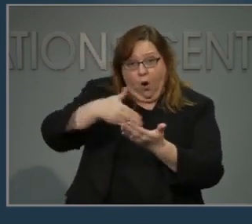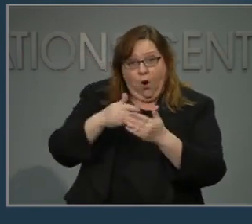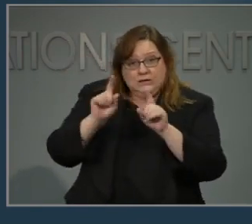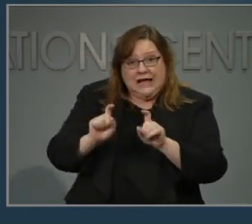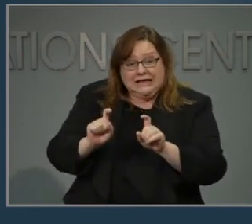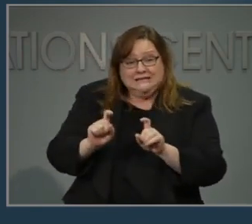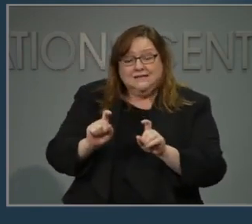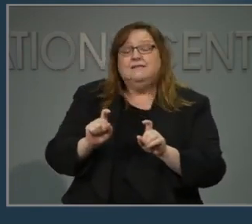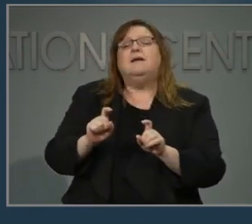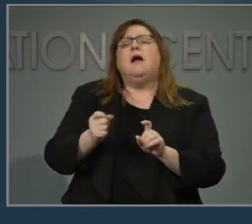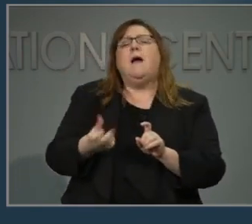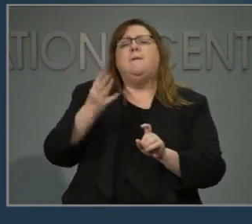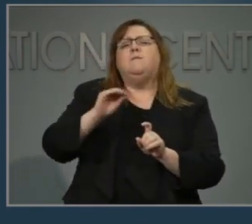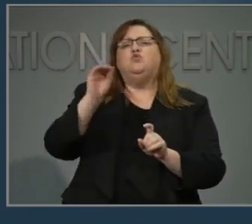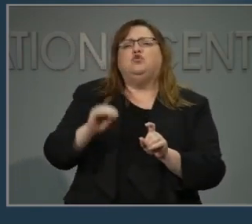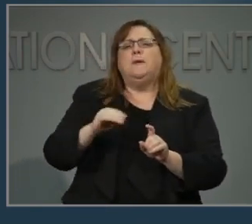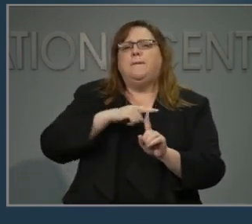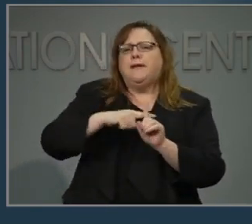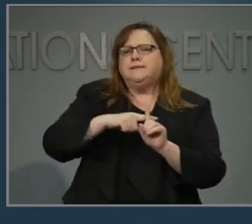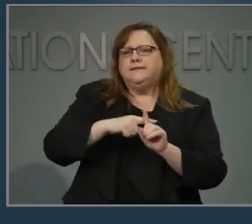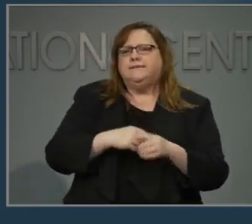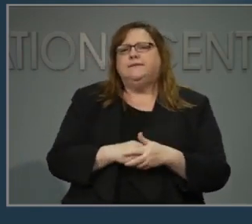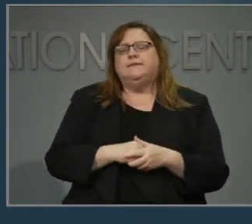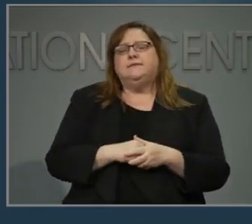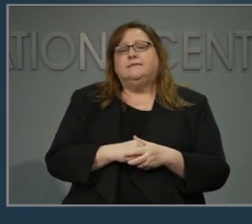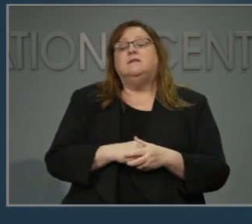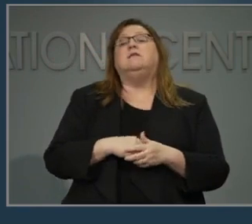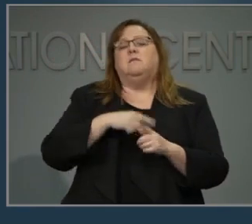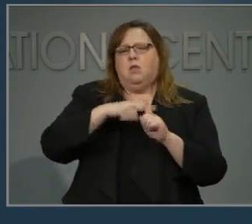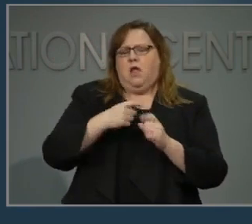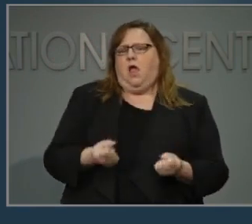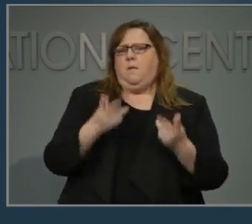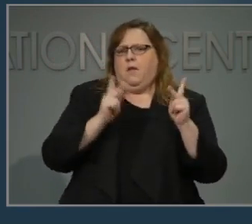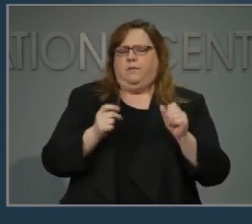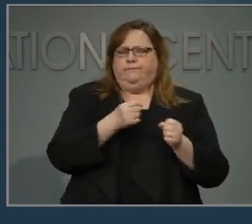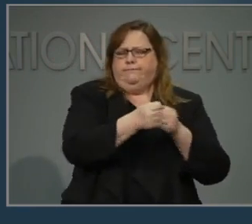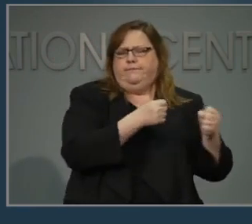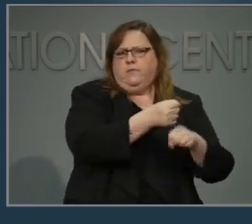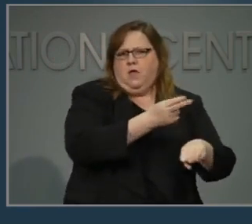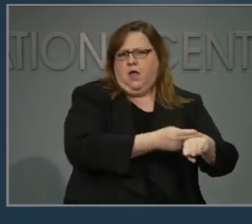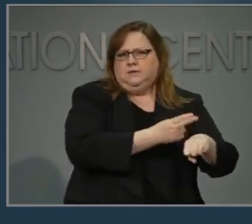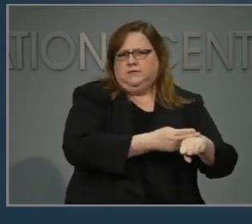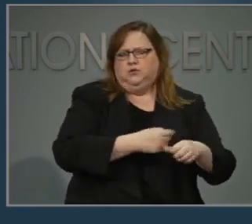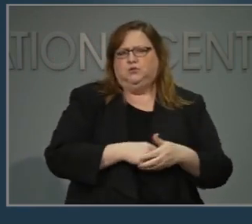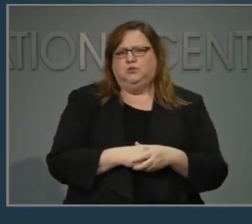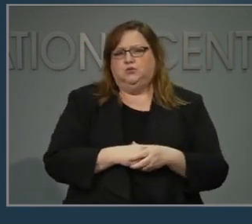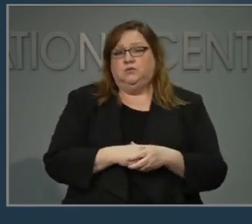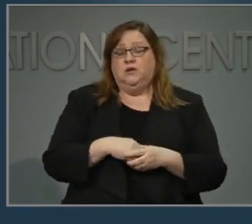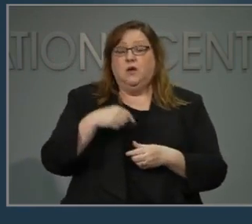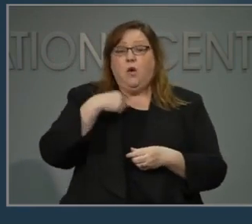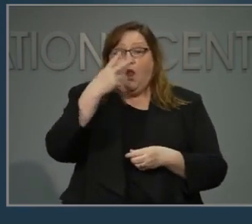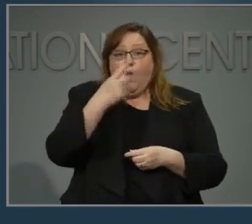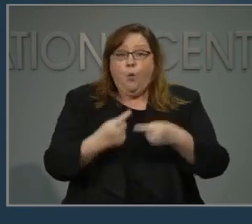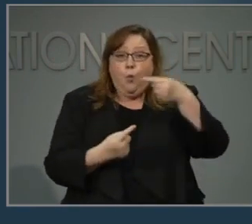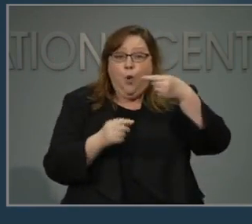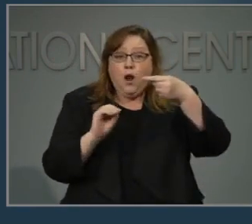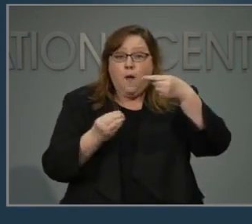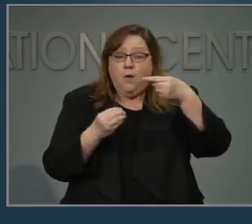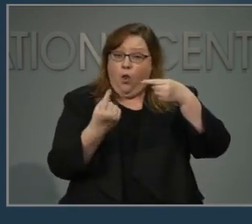WE CANNOT LOOK AT ANYONE OF THESE METRICS I ISOLATION, WE NEED TO SEE THEM AS A WHOLE PACKAGE WHEN MAKIN DECISIONS.